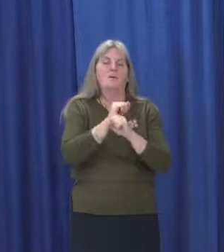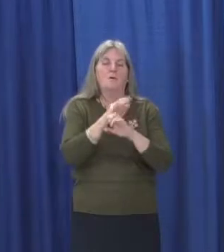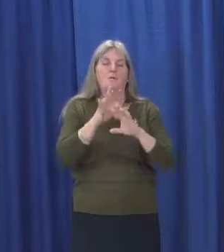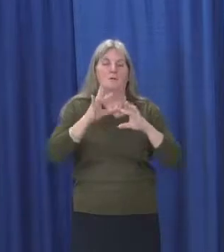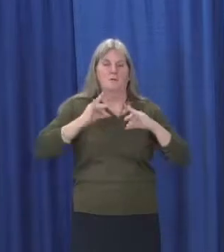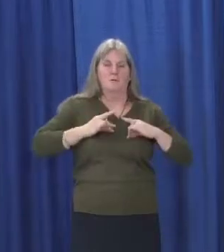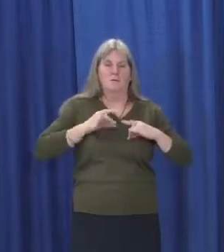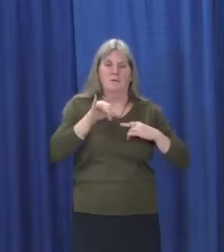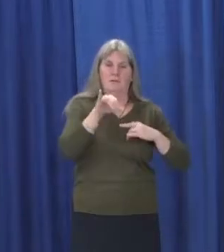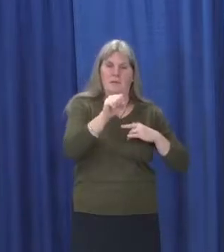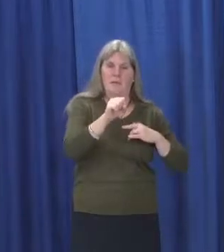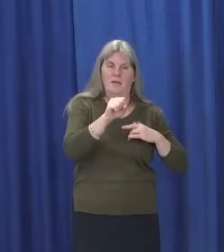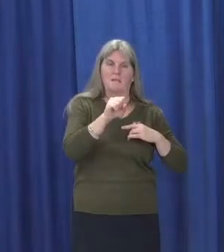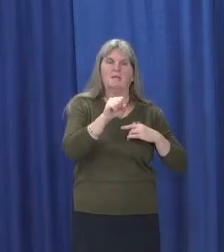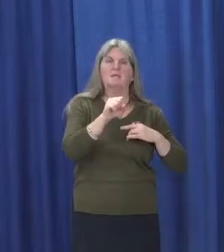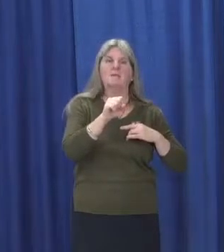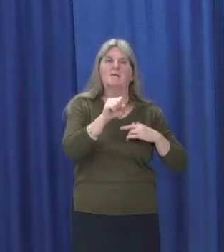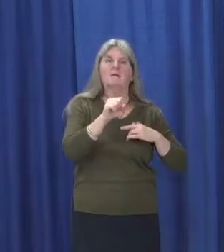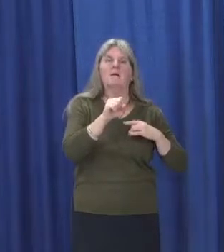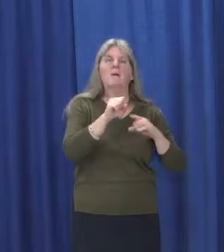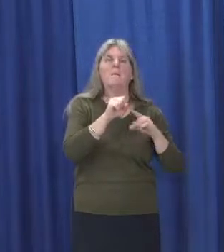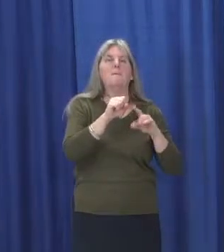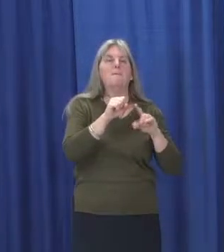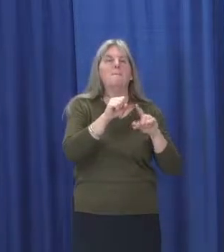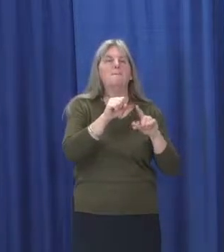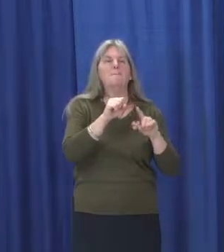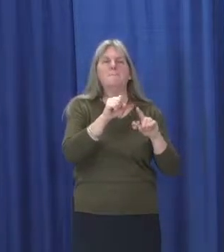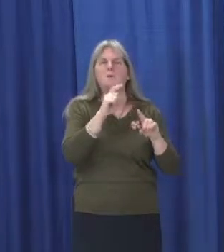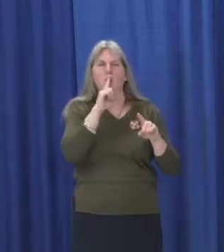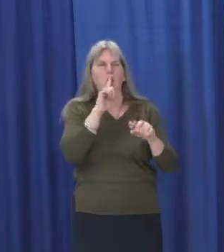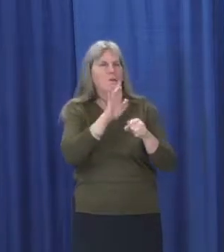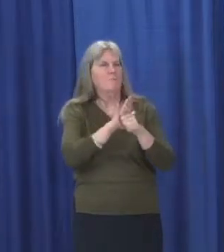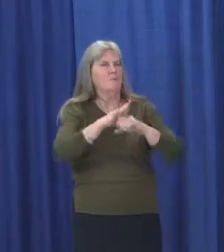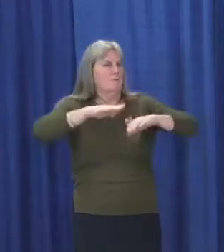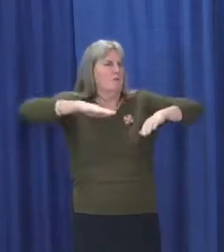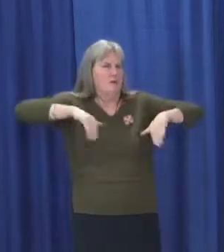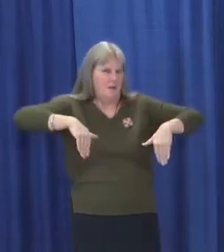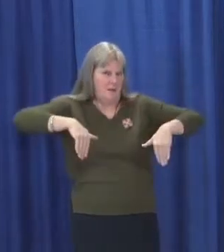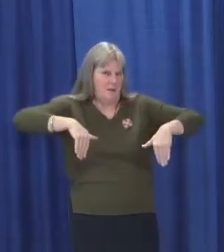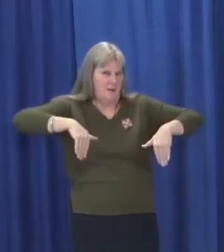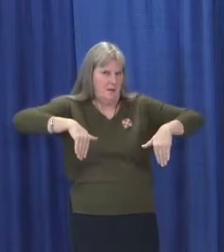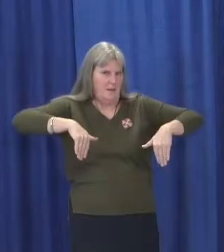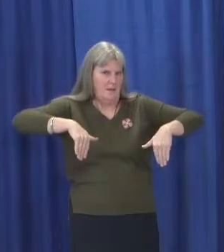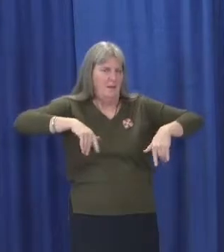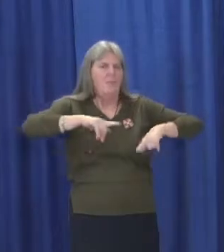it's -- if it wanes which is not clear yet for severe outcomes it